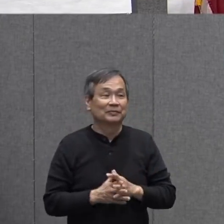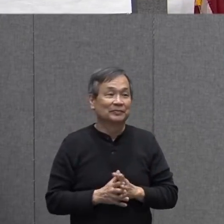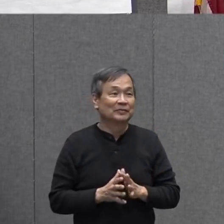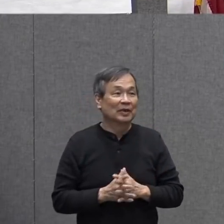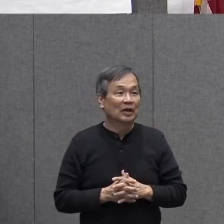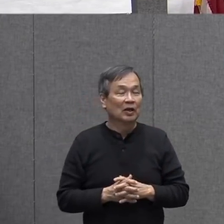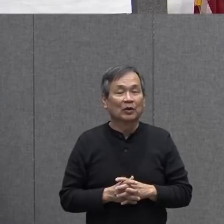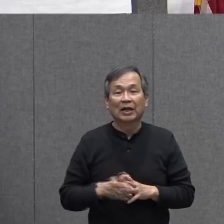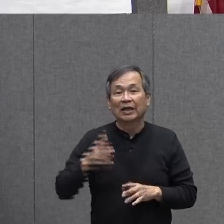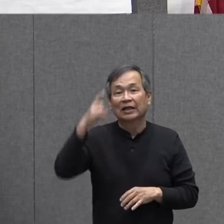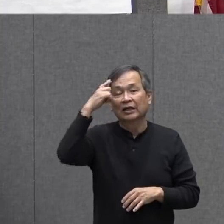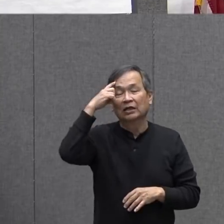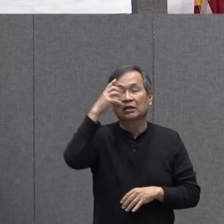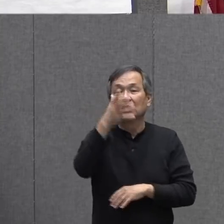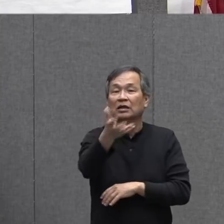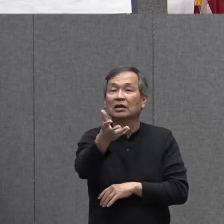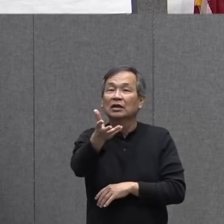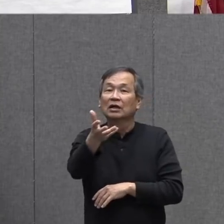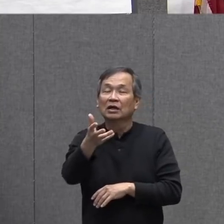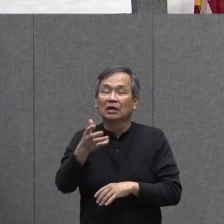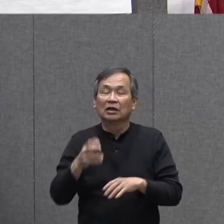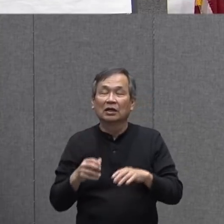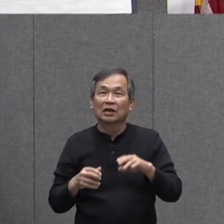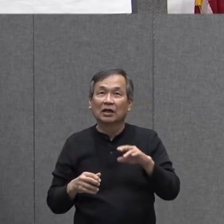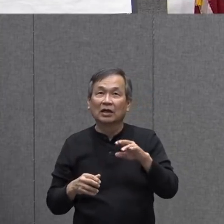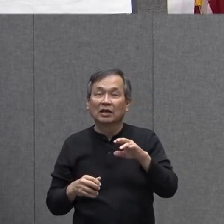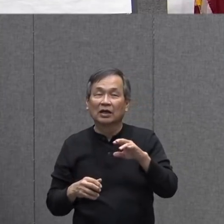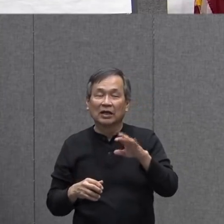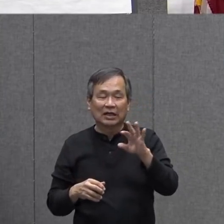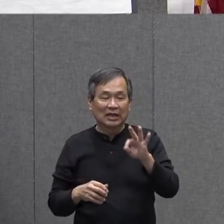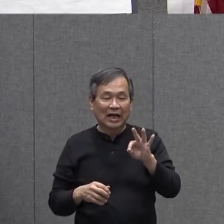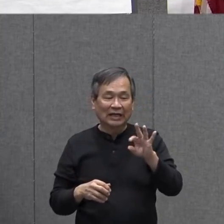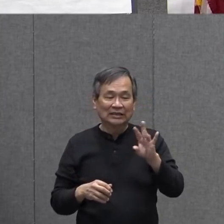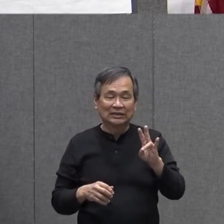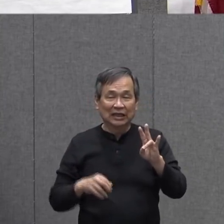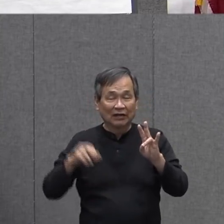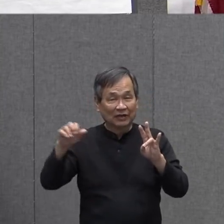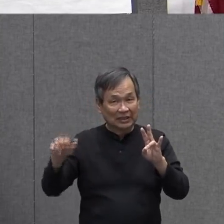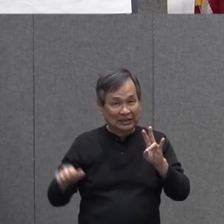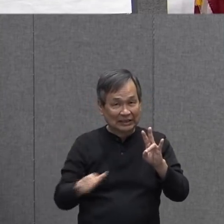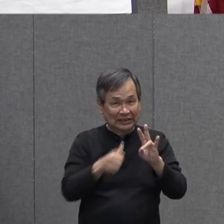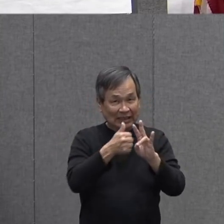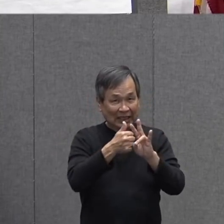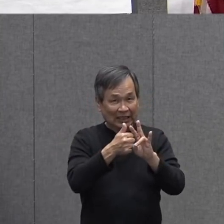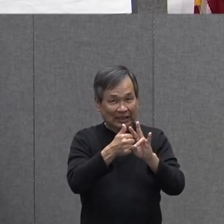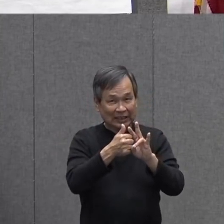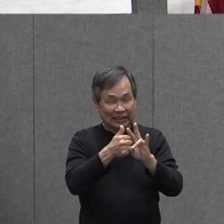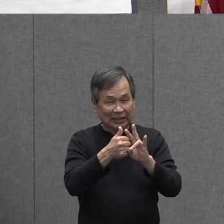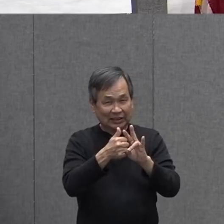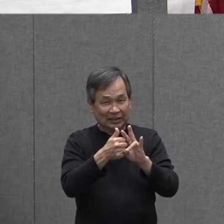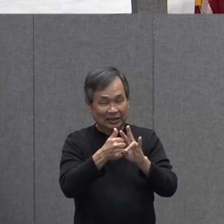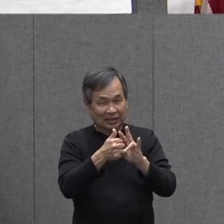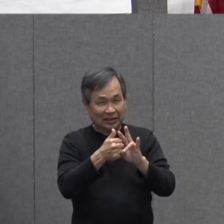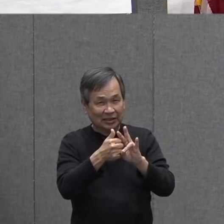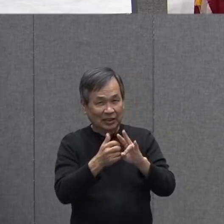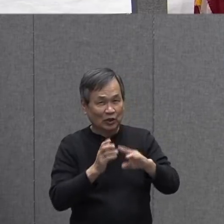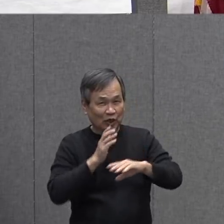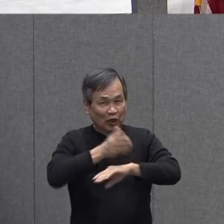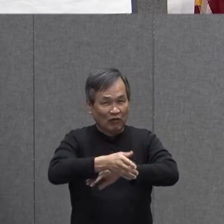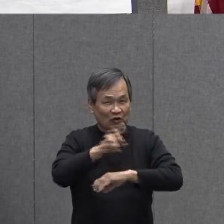and think about what might be 10 more than 97? Can be kinda tricky when we're trying to cross over the hundreds.